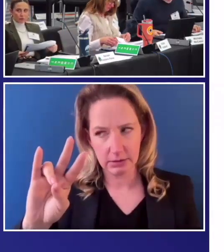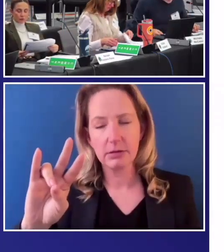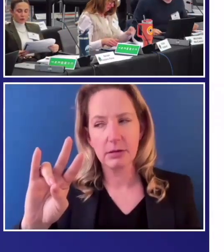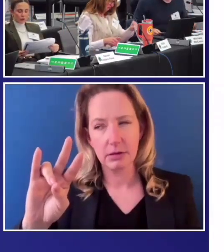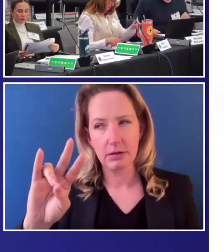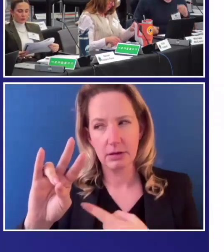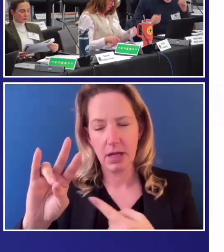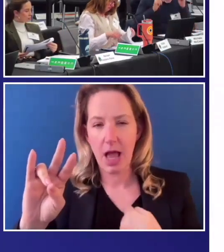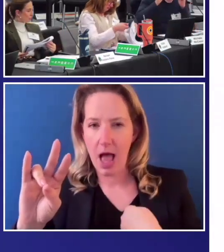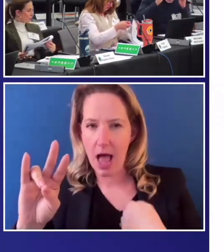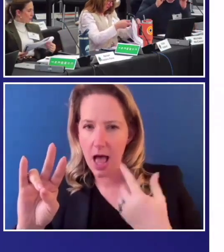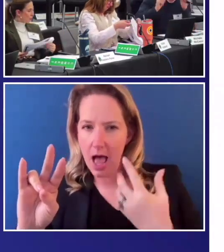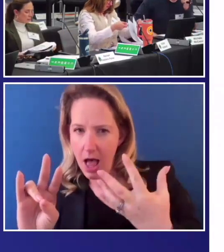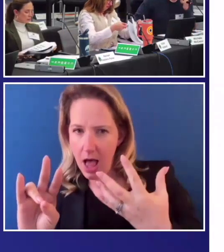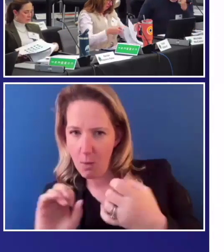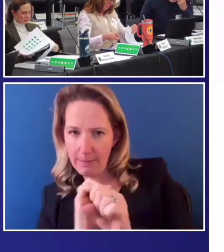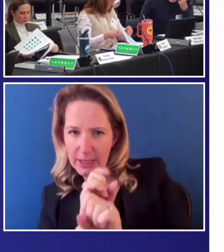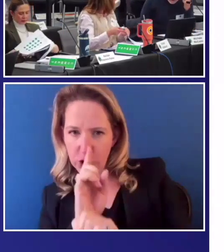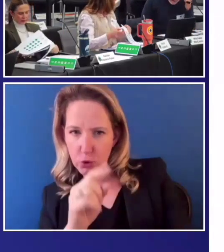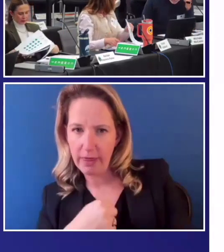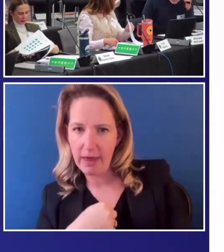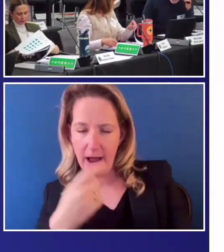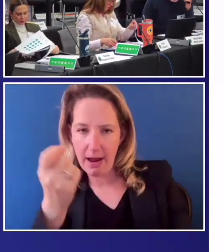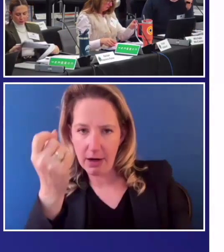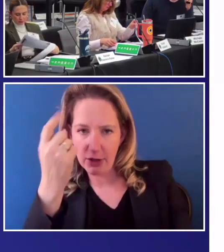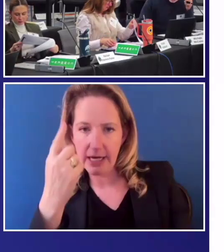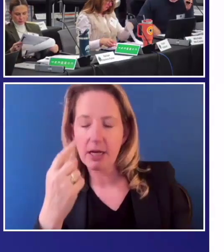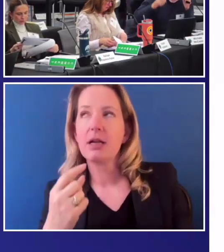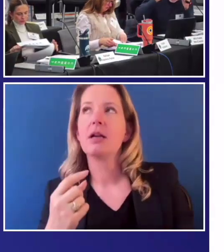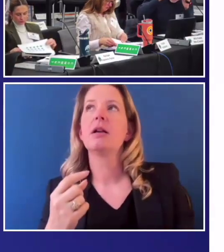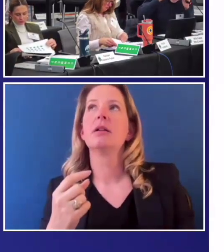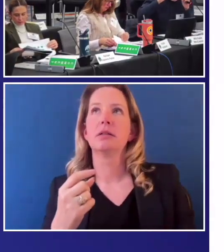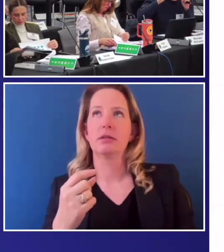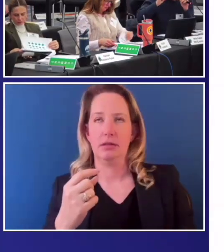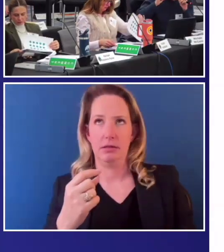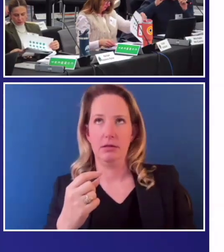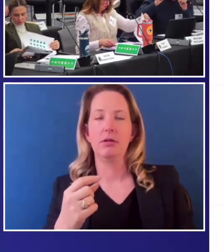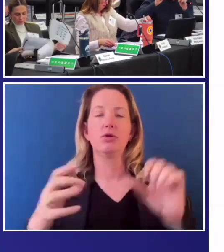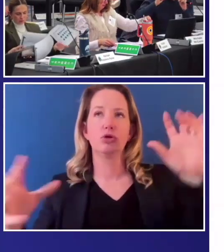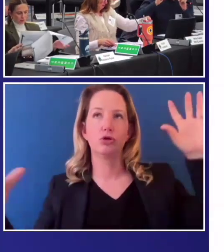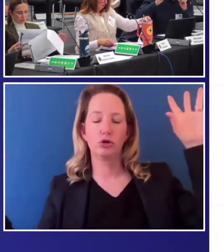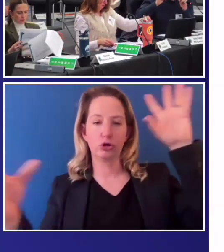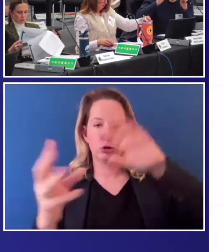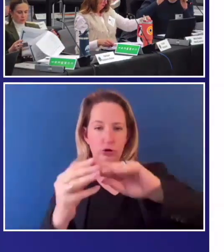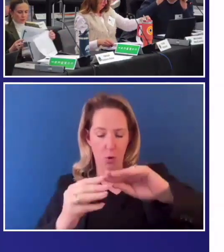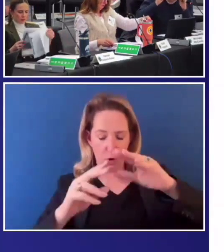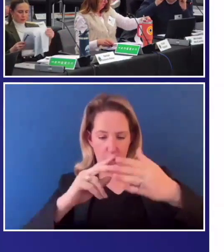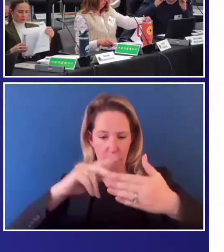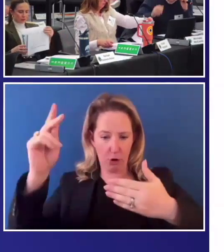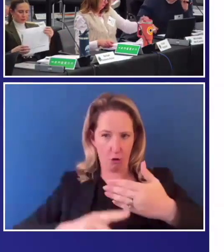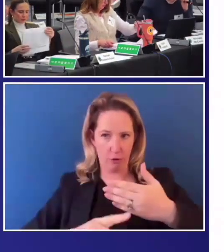understanding that only 9% of programs --